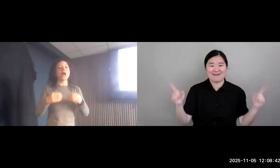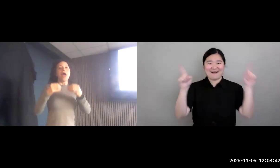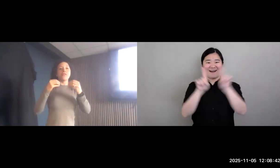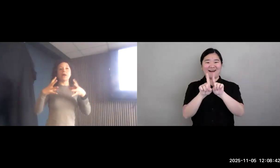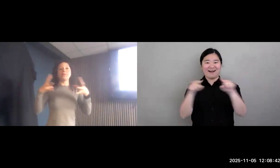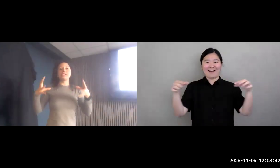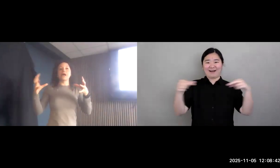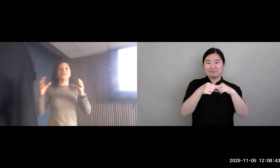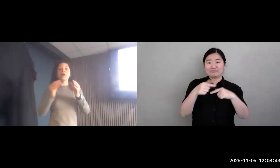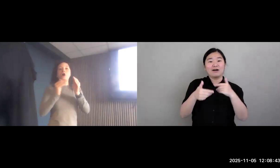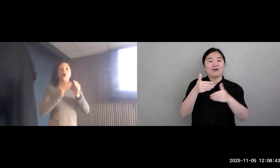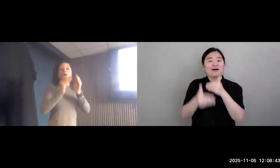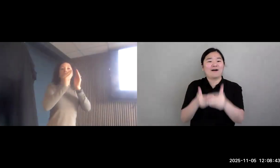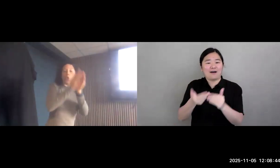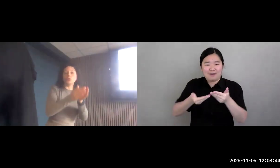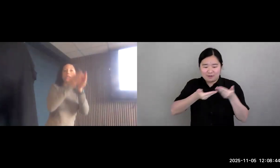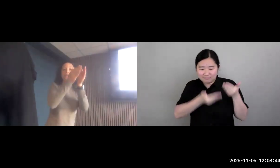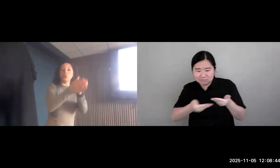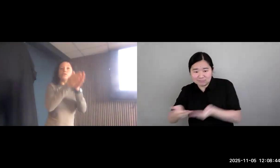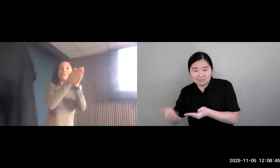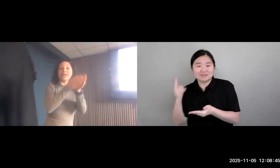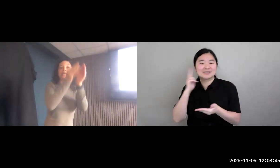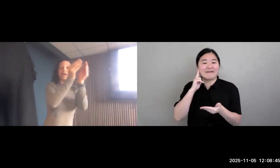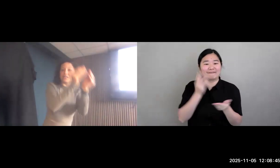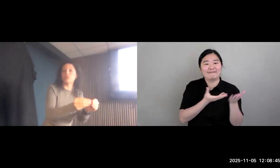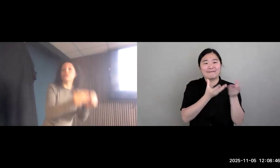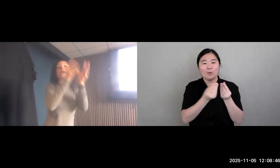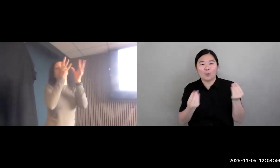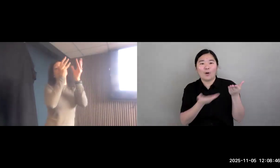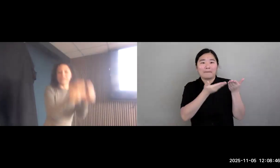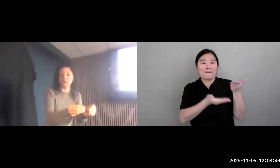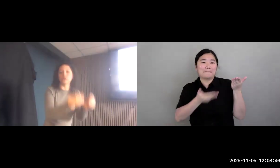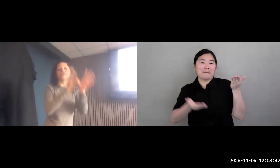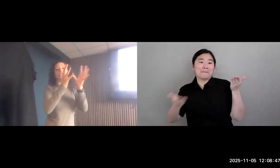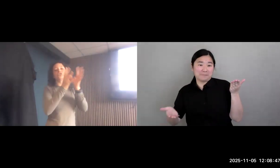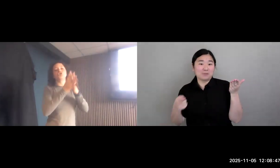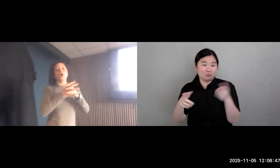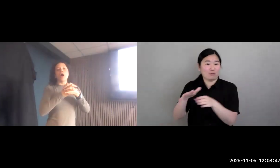and that means that they are only used in a single town or a single village.